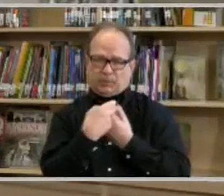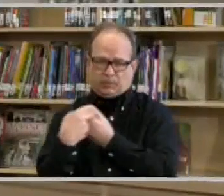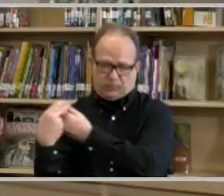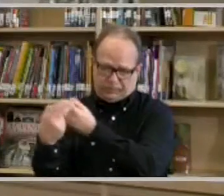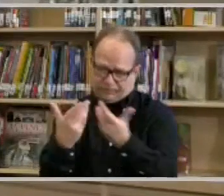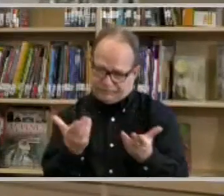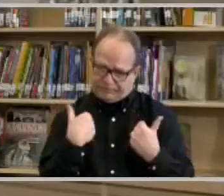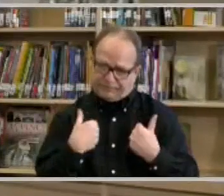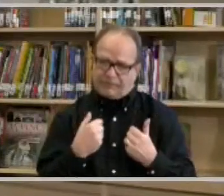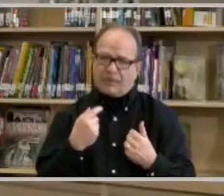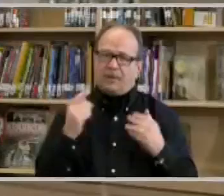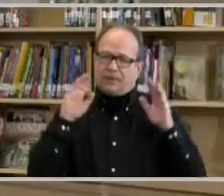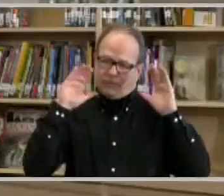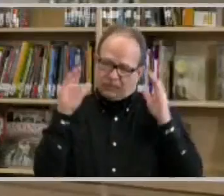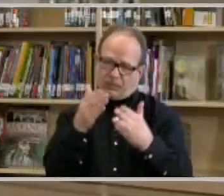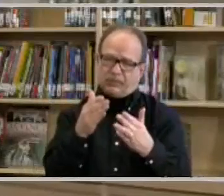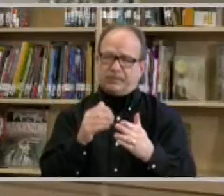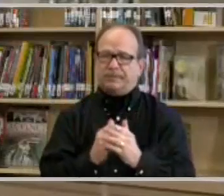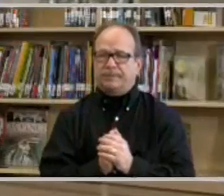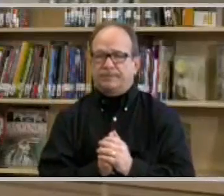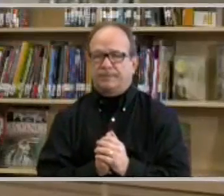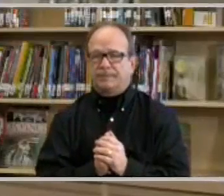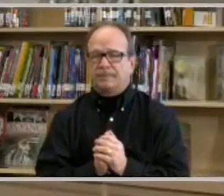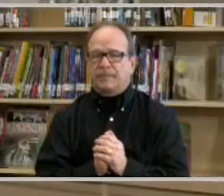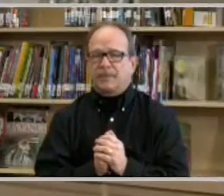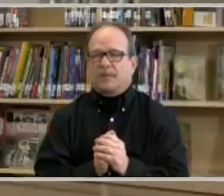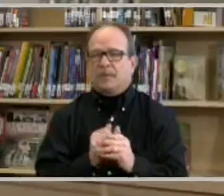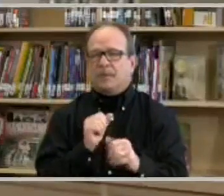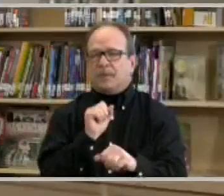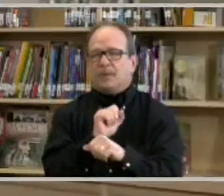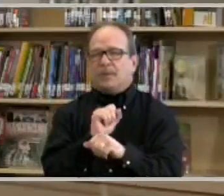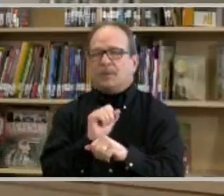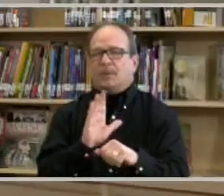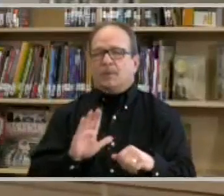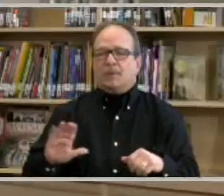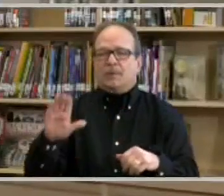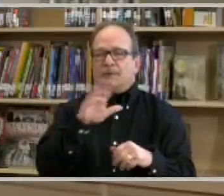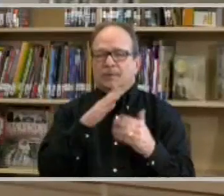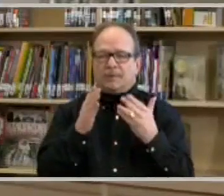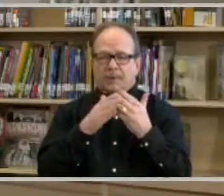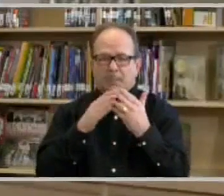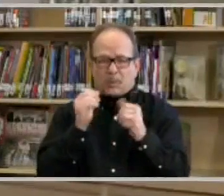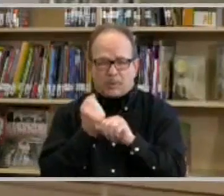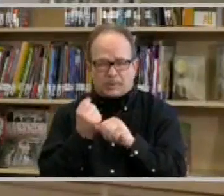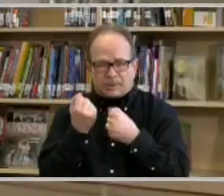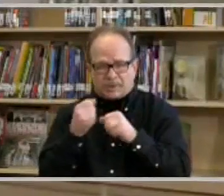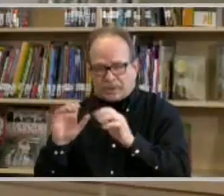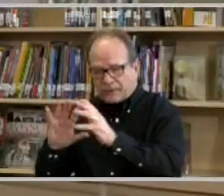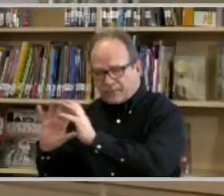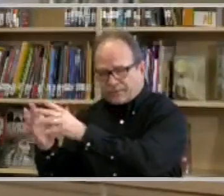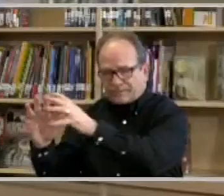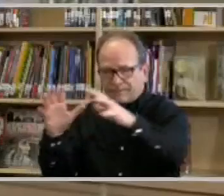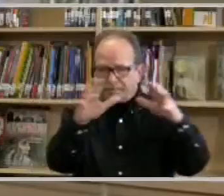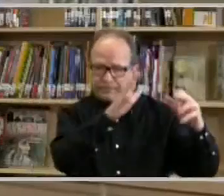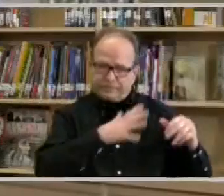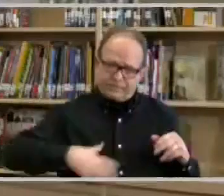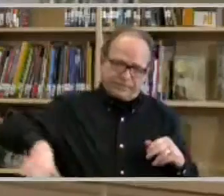SO I'VE ASKED A NUMBER OF PEOPLE TO JOIN US WHO HAVE BEEN VERY